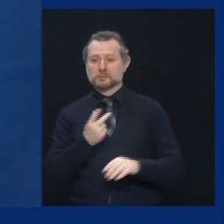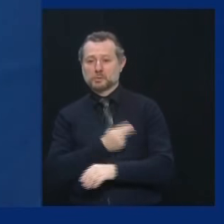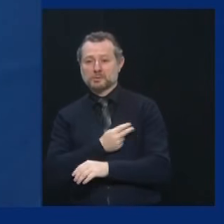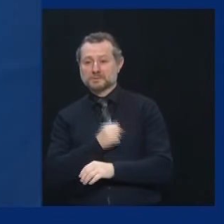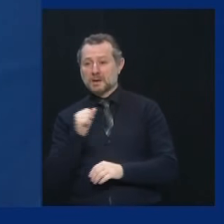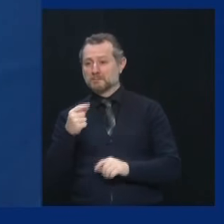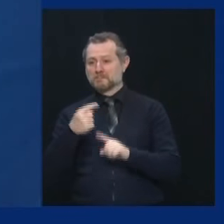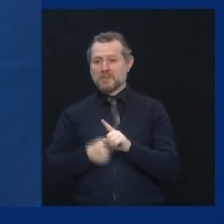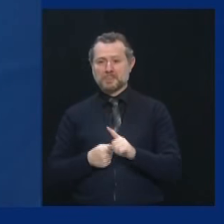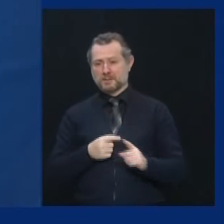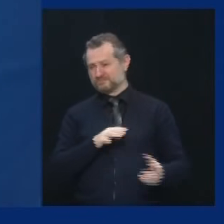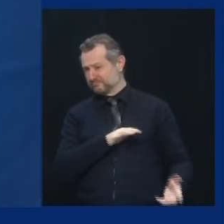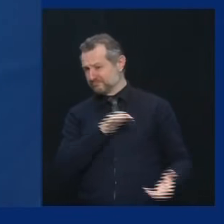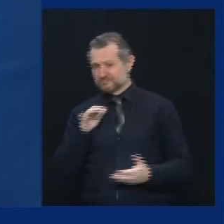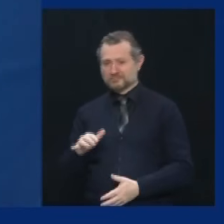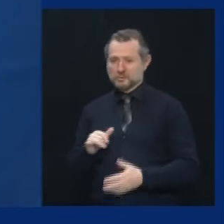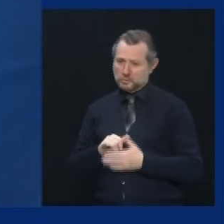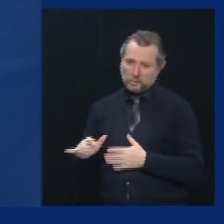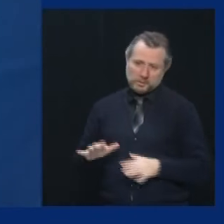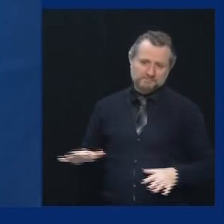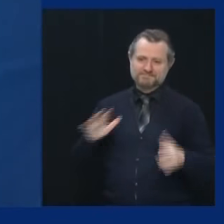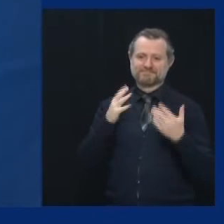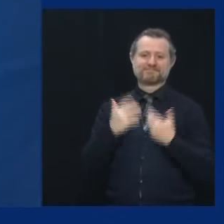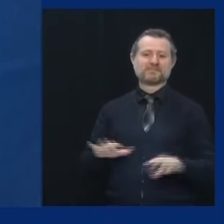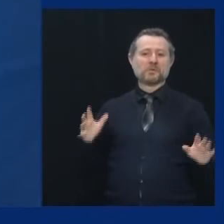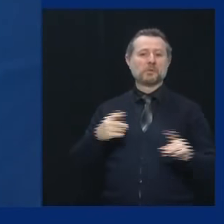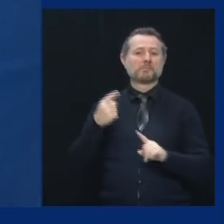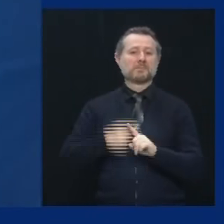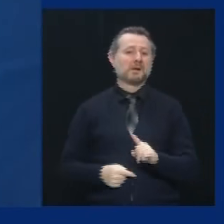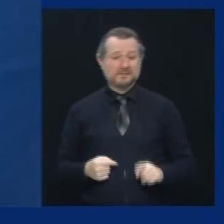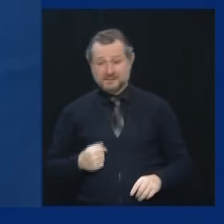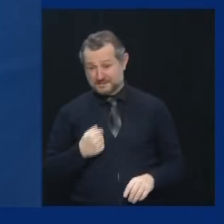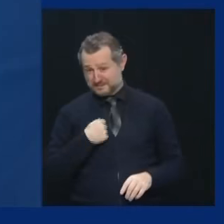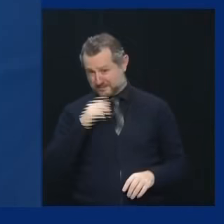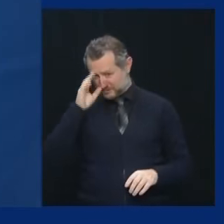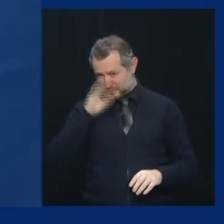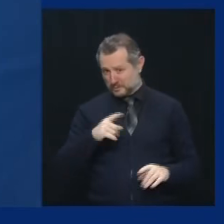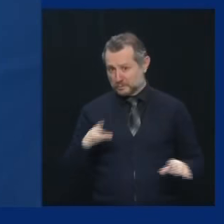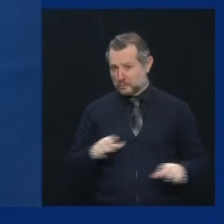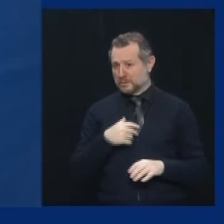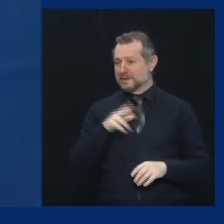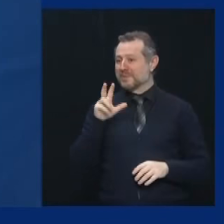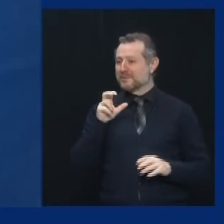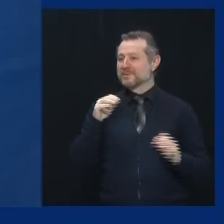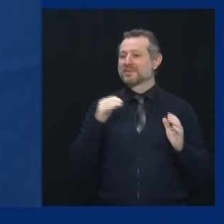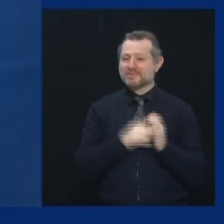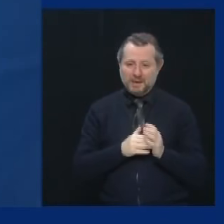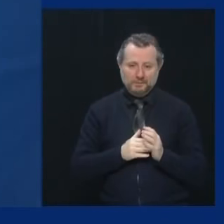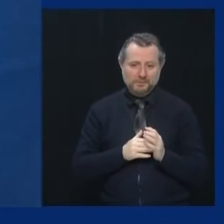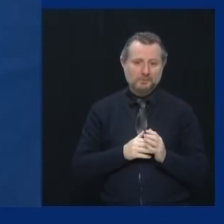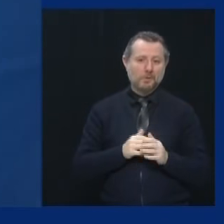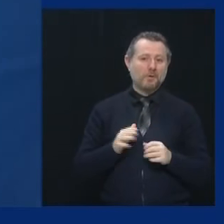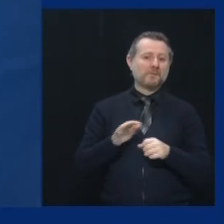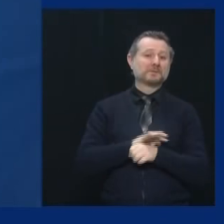BUT THE VACCINE IS SCARCE. SO THEY GO TO WEBSITES, THEY